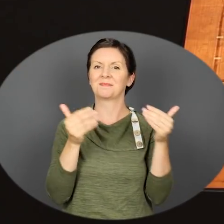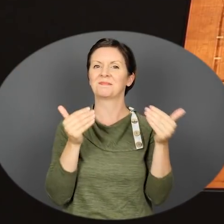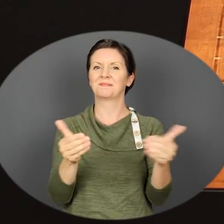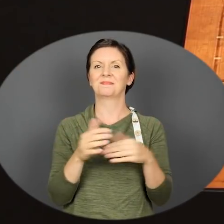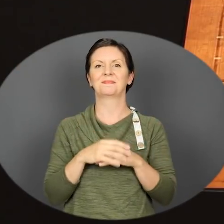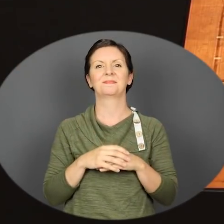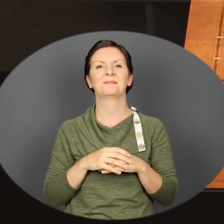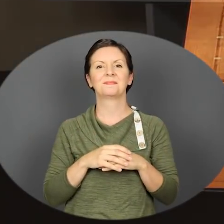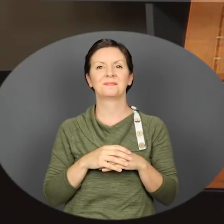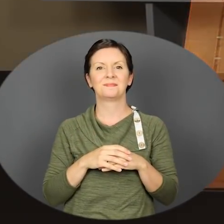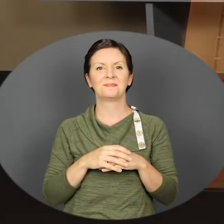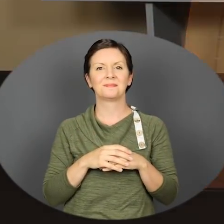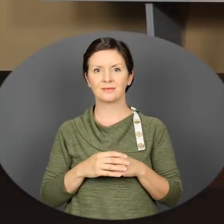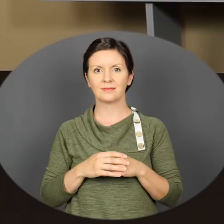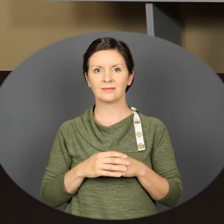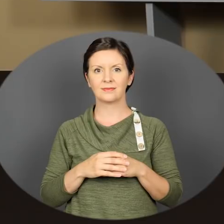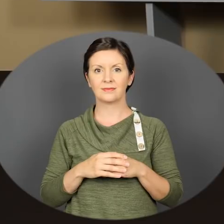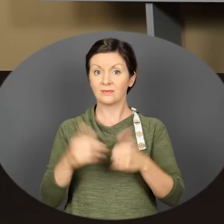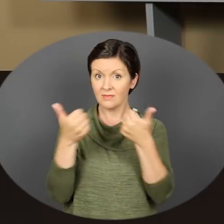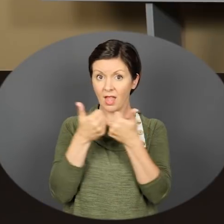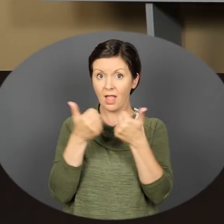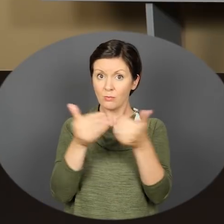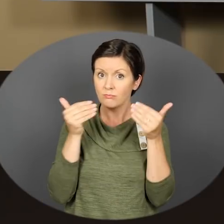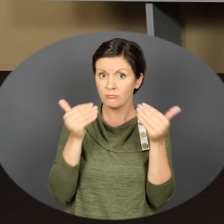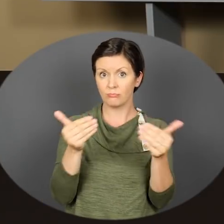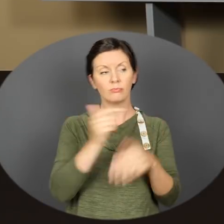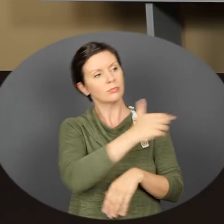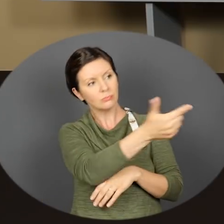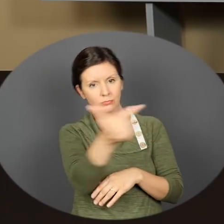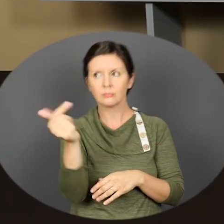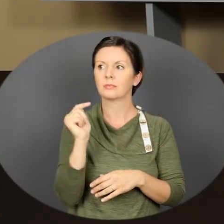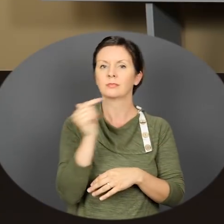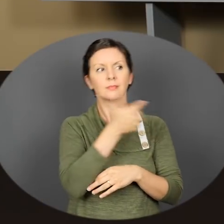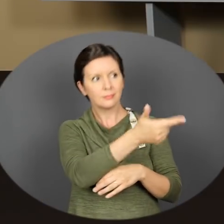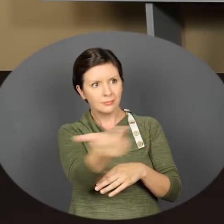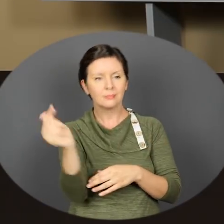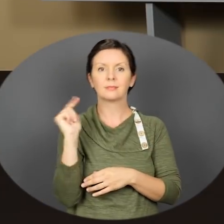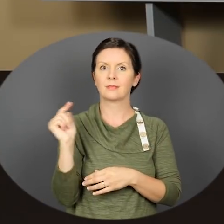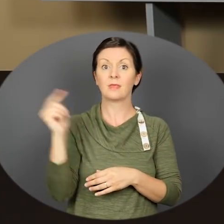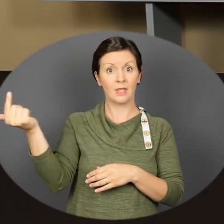to begin playing. The game will take place over several turns and on your turn you will